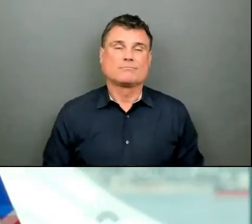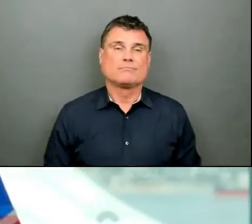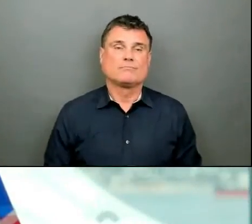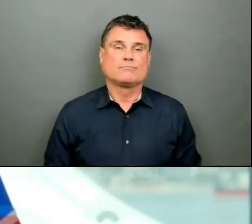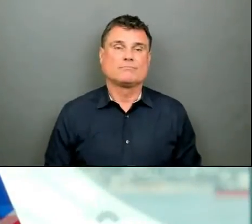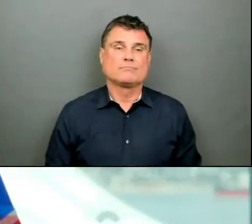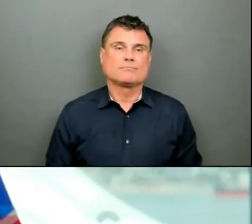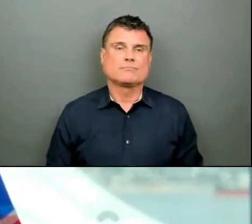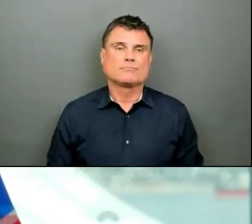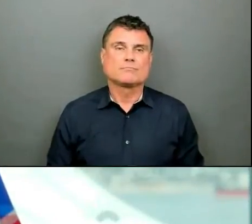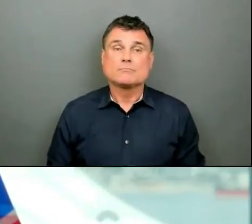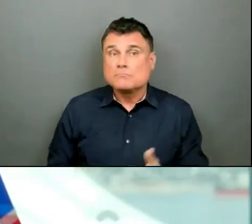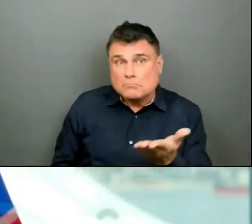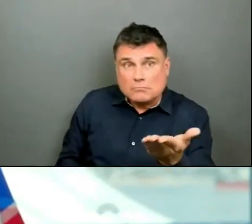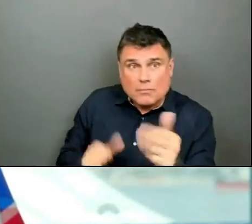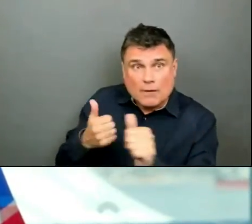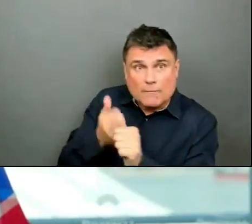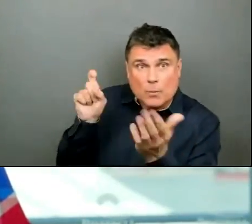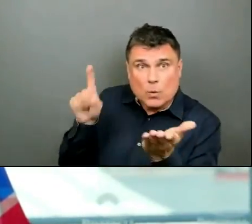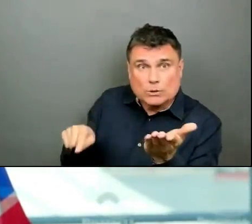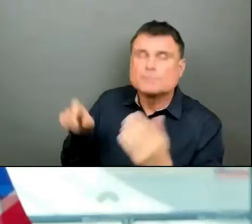Do you have a follow-up?